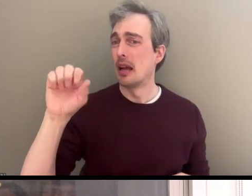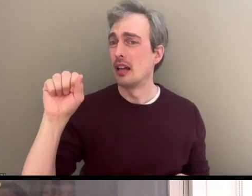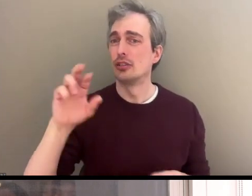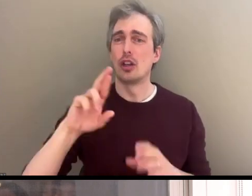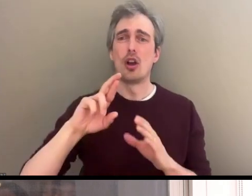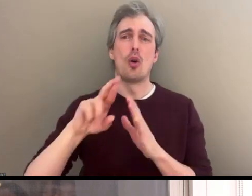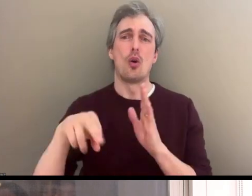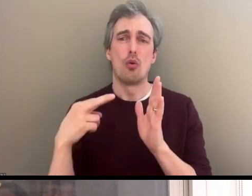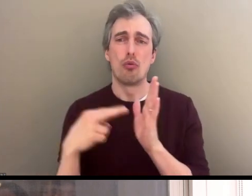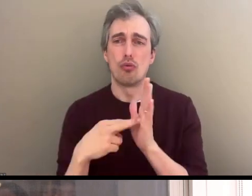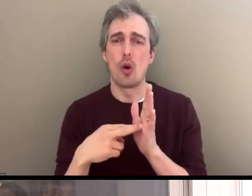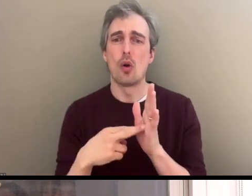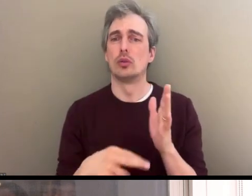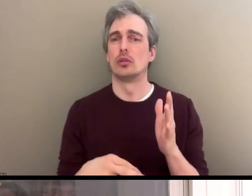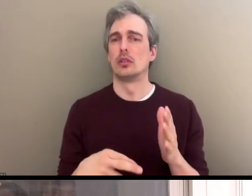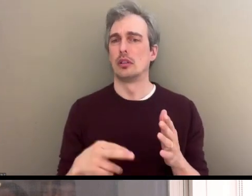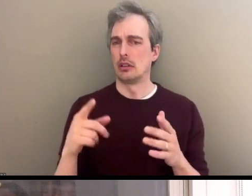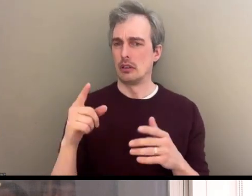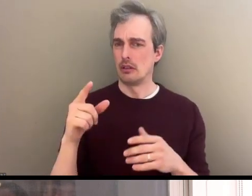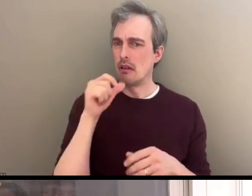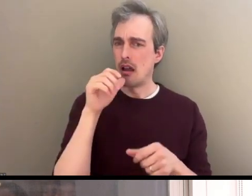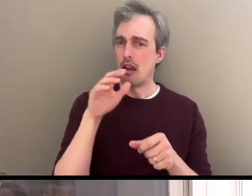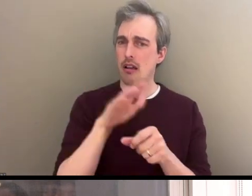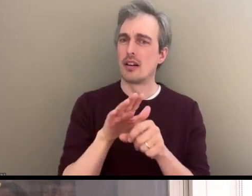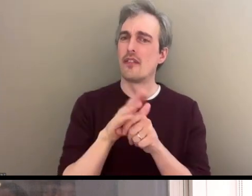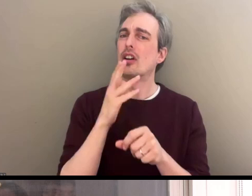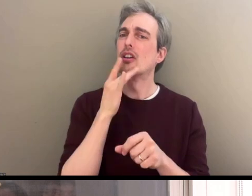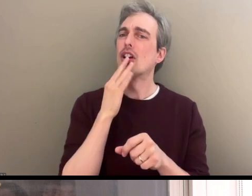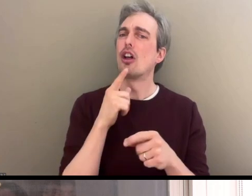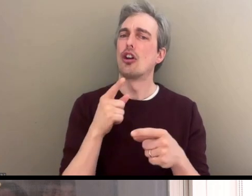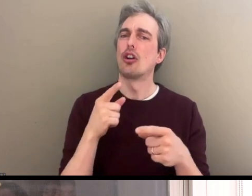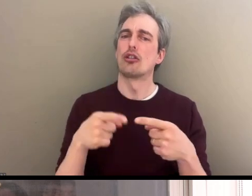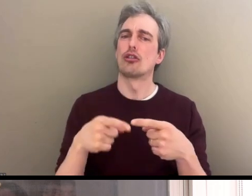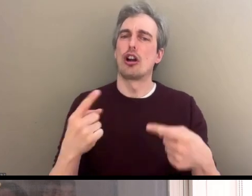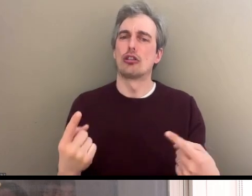contrast ratio thresholds, alternative text links have discernible text.